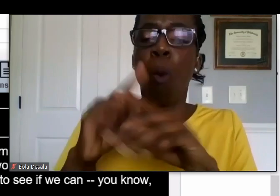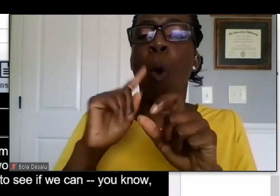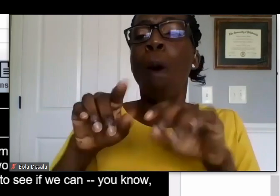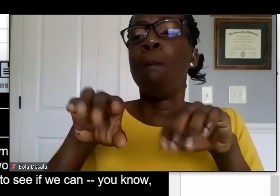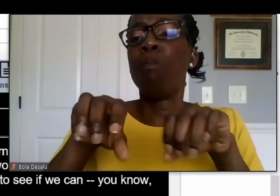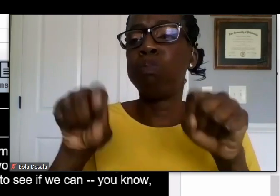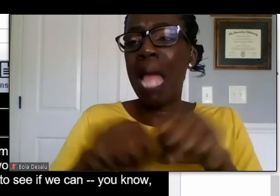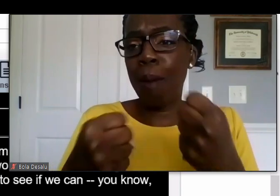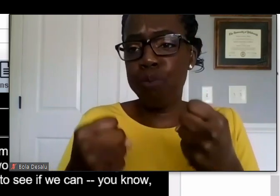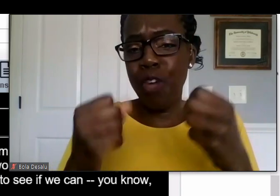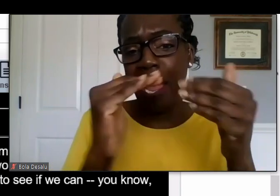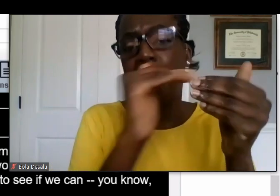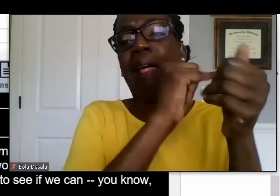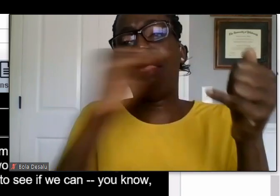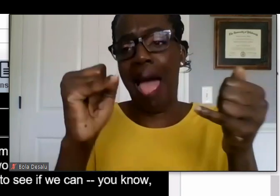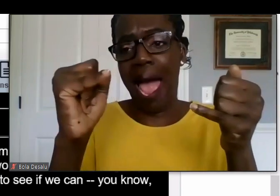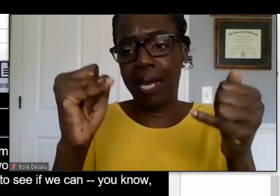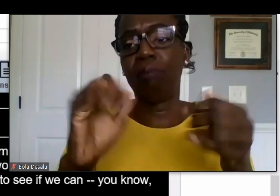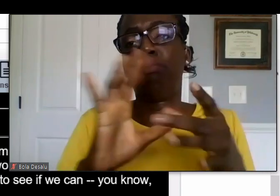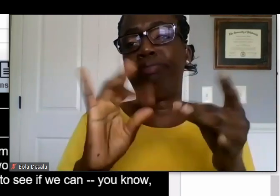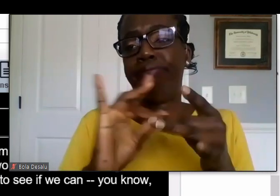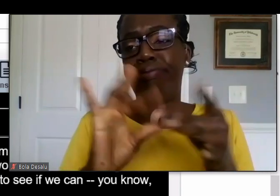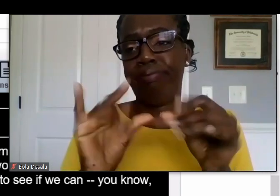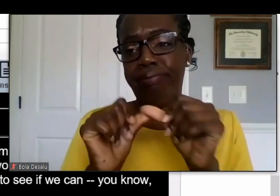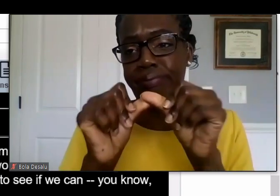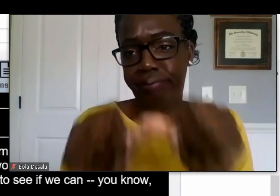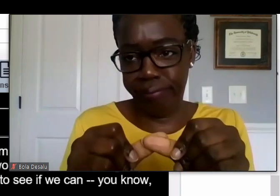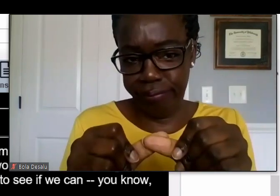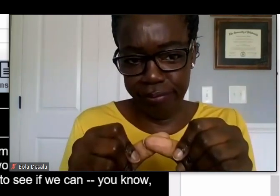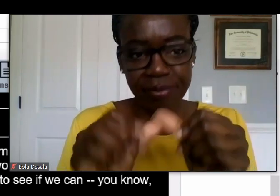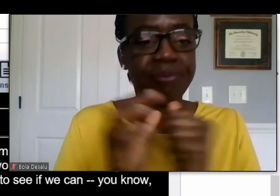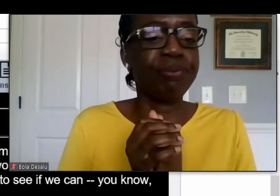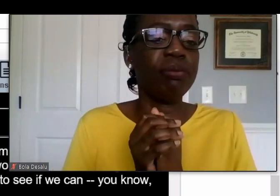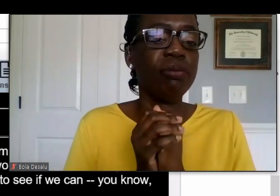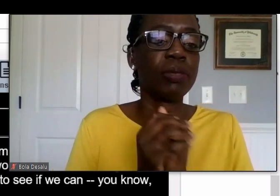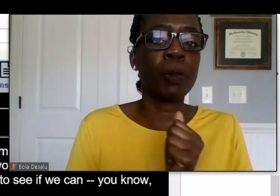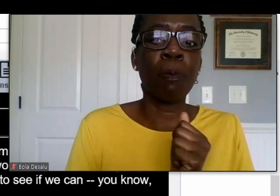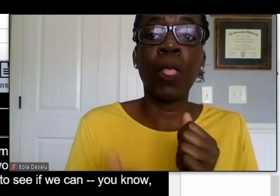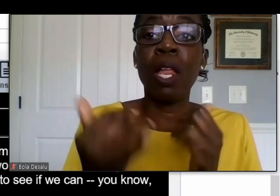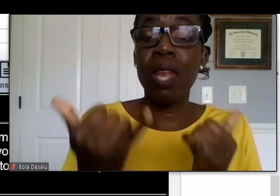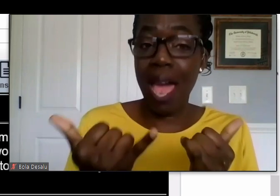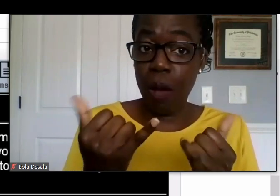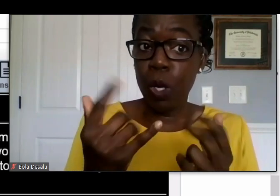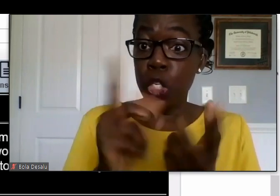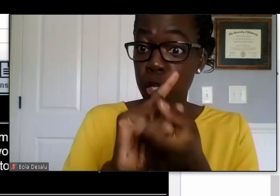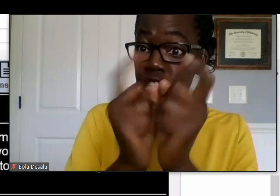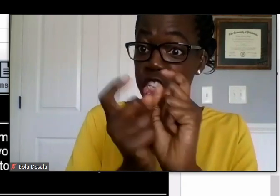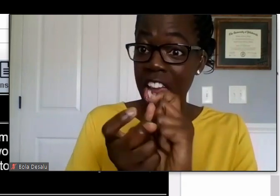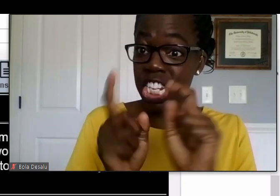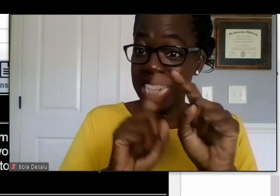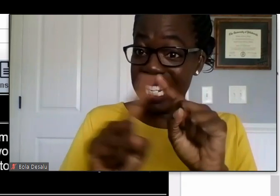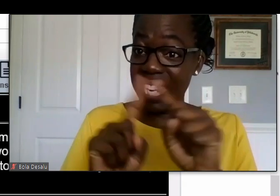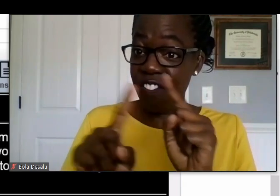If a person is really speaking for a long period of time time they will put some lines to make some break in between what is being said.